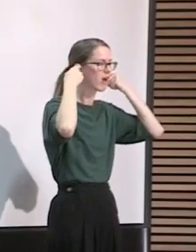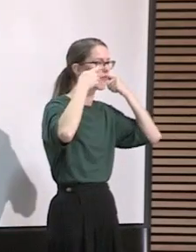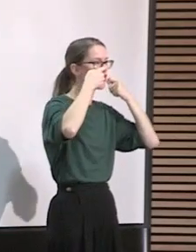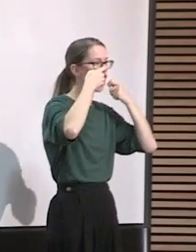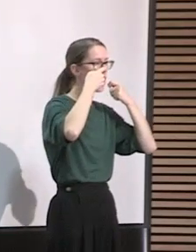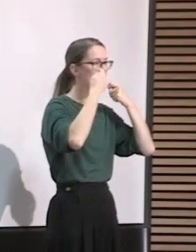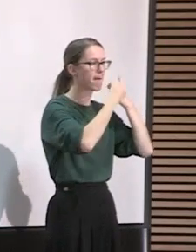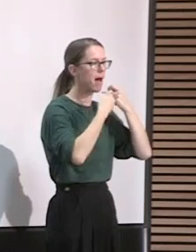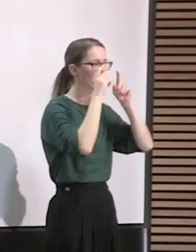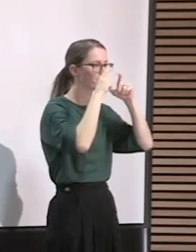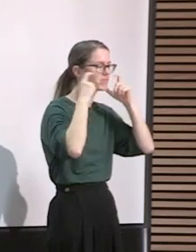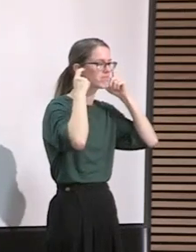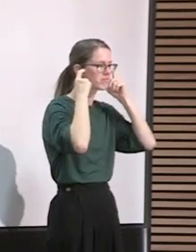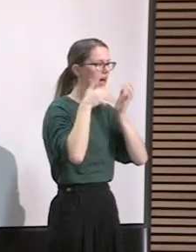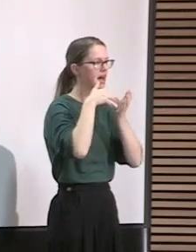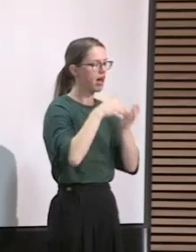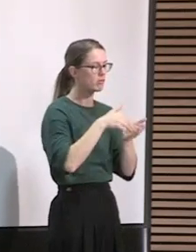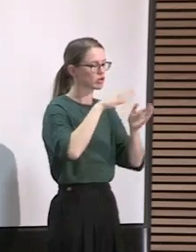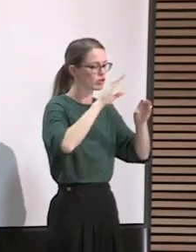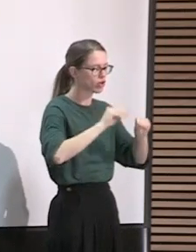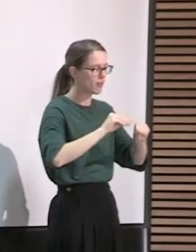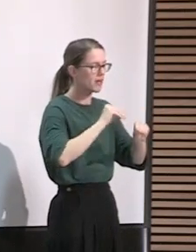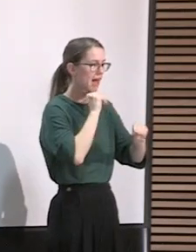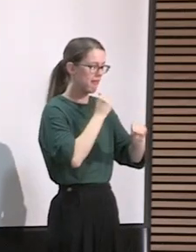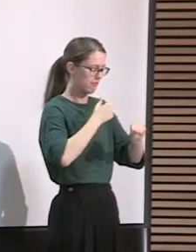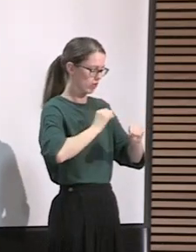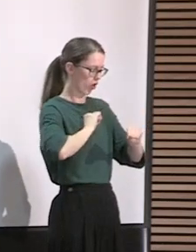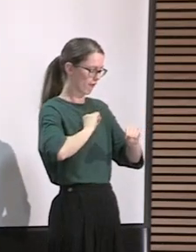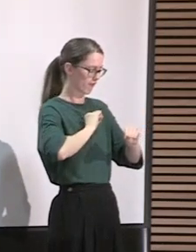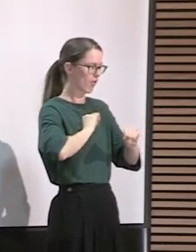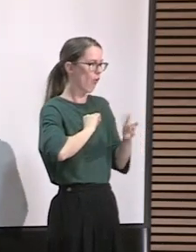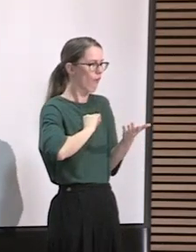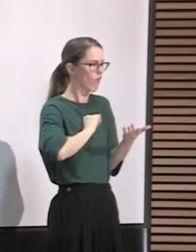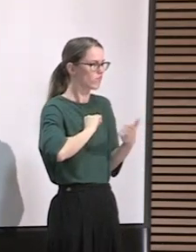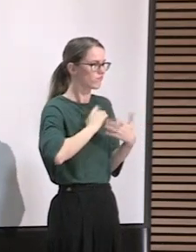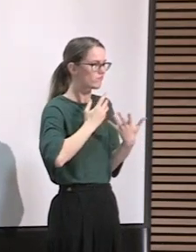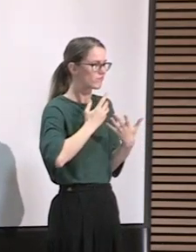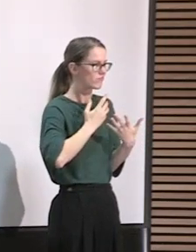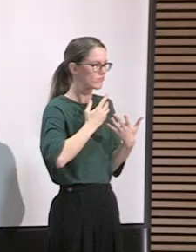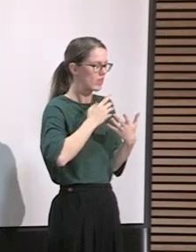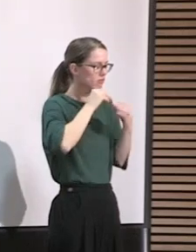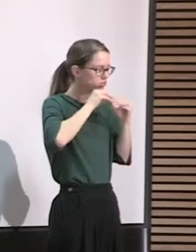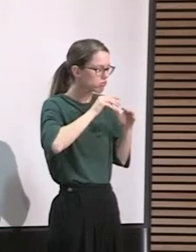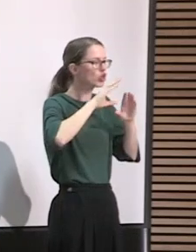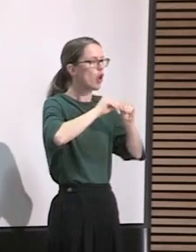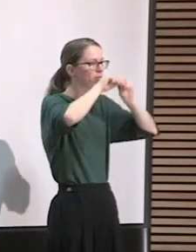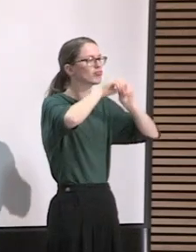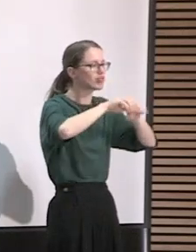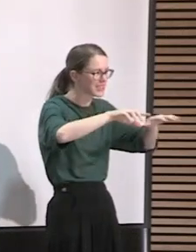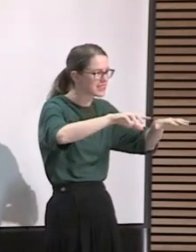here is that something tied over the nose and mouth will